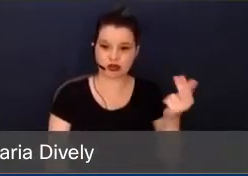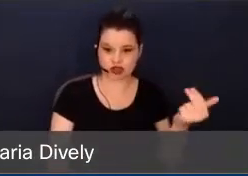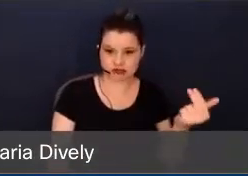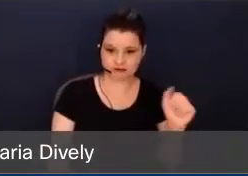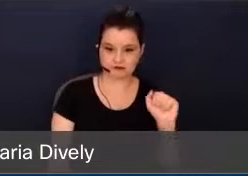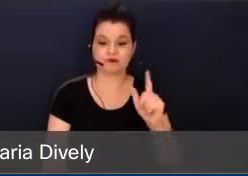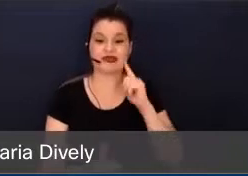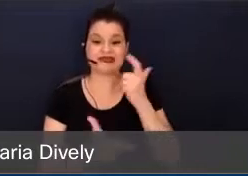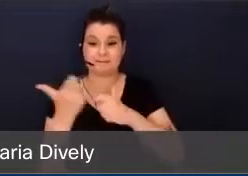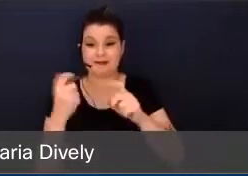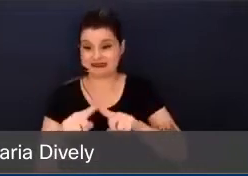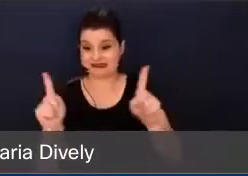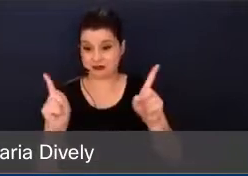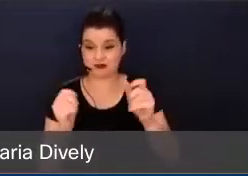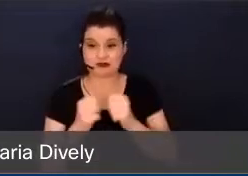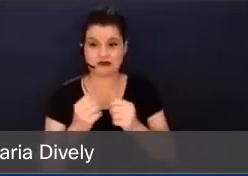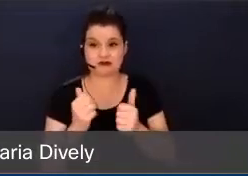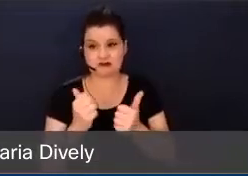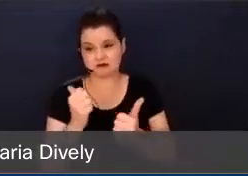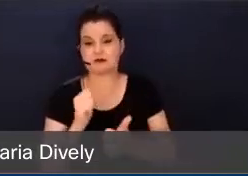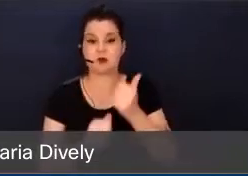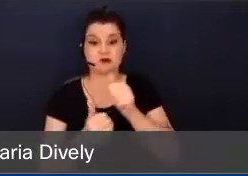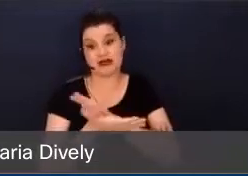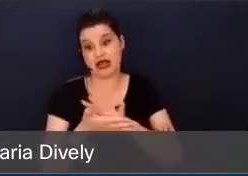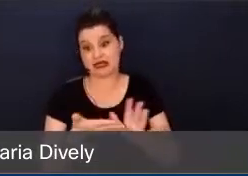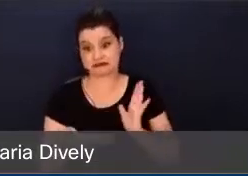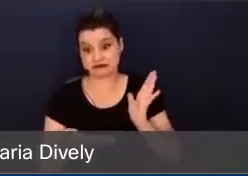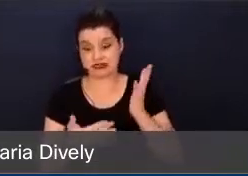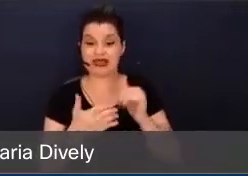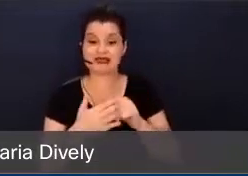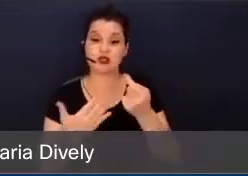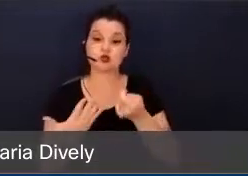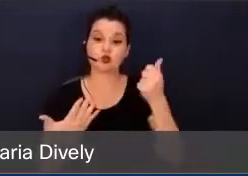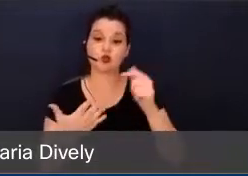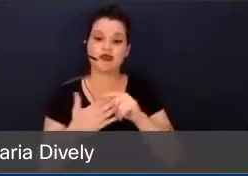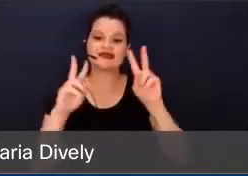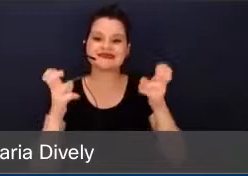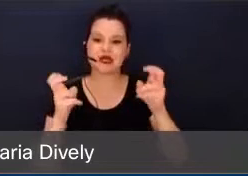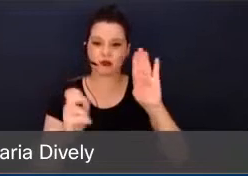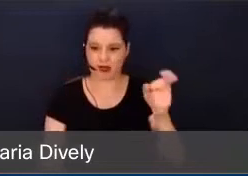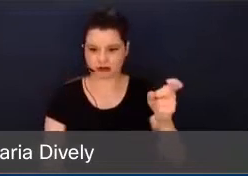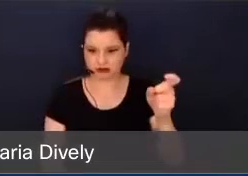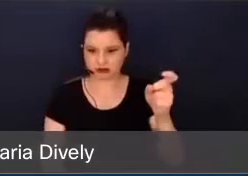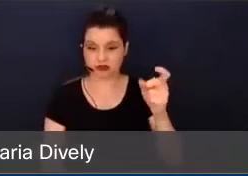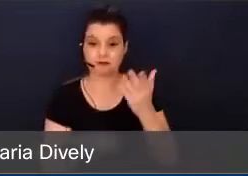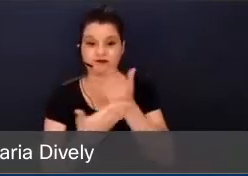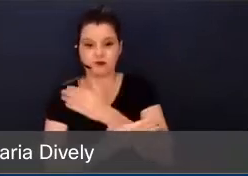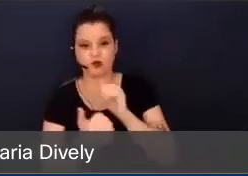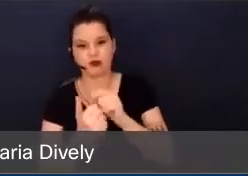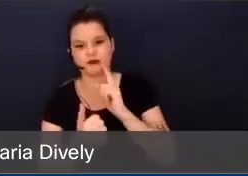The biggest thing and kind of one of the nicest things is they took away the title box. Before you had to remember,